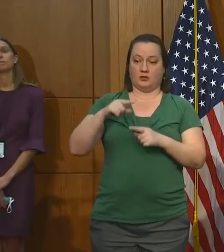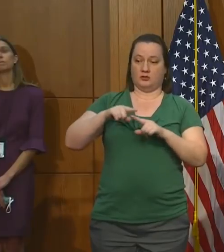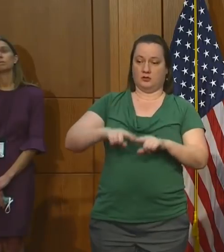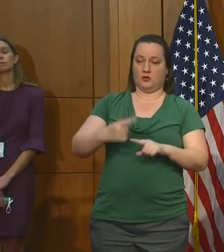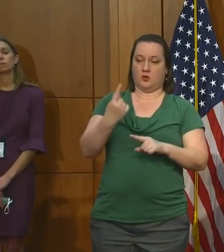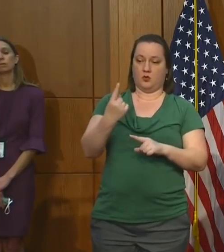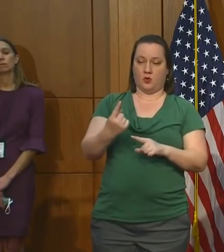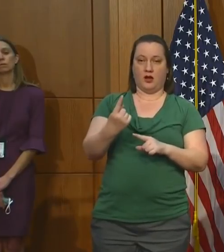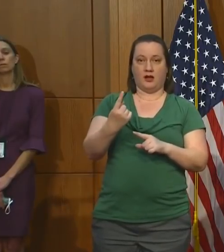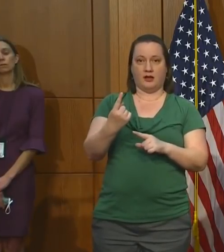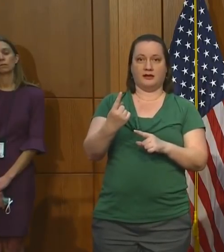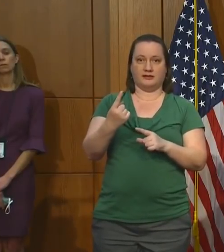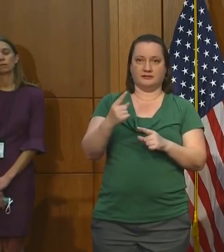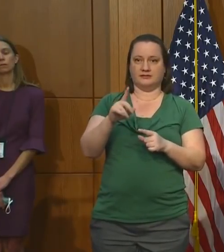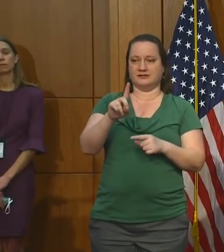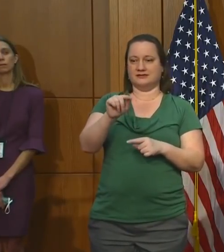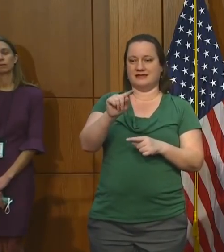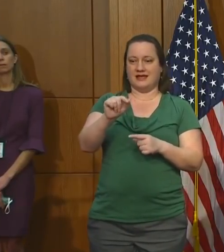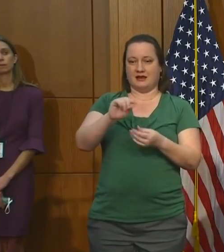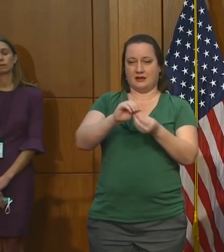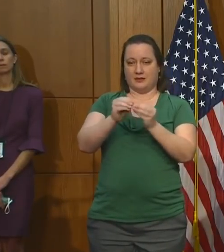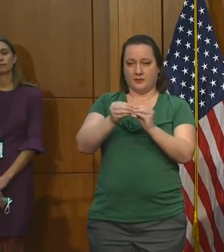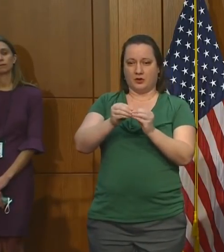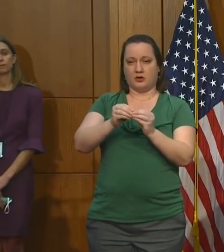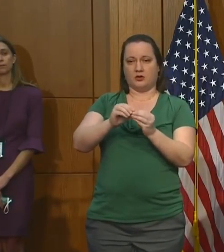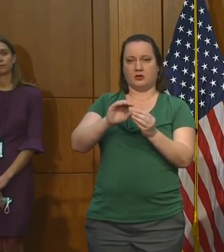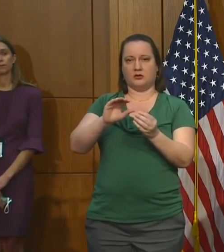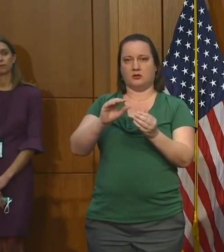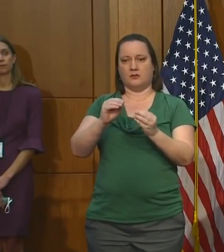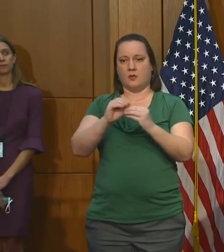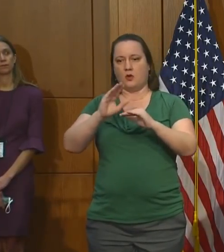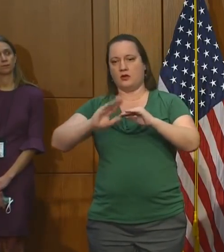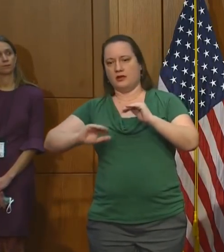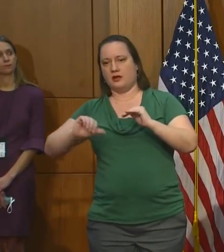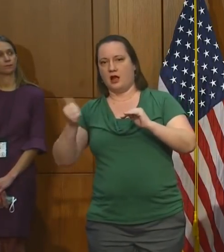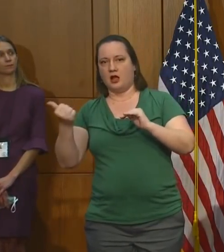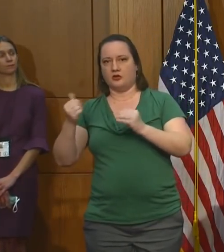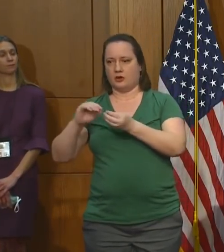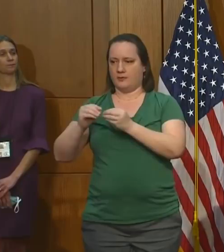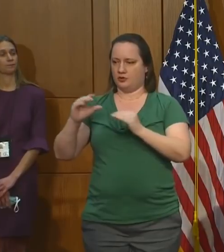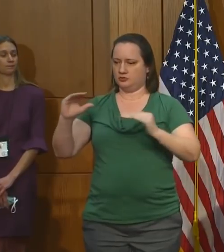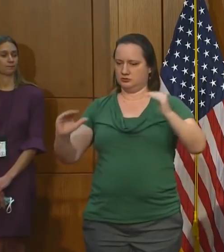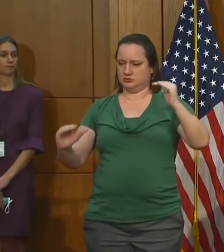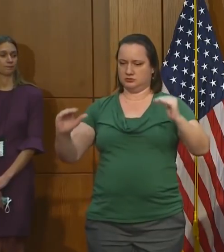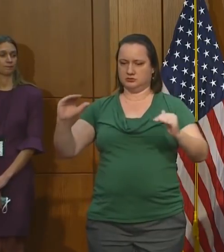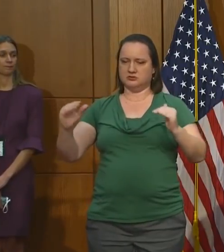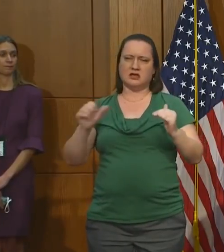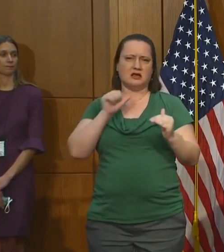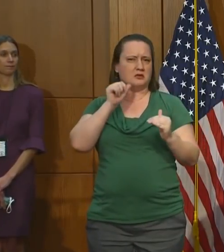THE METRIC TO WATCH YEAH. THAT'S A GREAT QUESTION HM WHY ARE WE RELYING ON ONE PIECE OF DATA MORE THAN OTHERS AND I